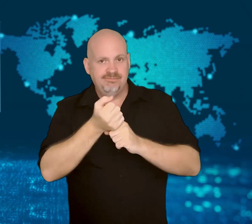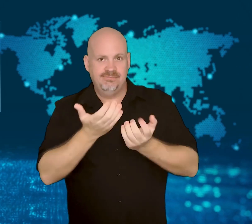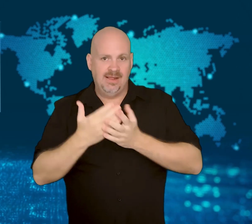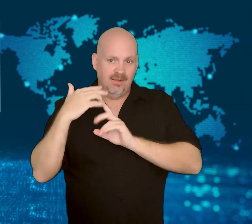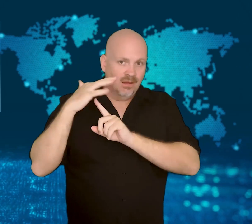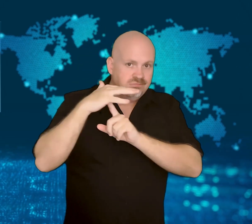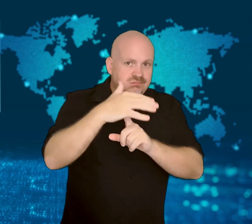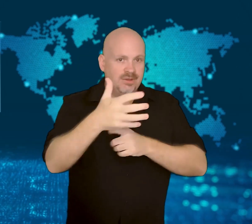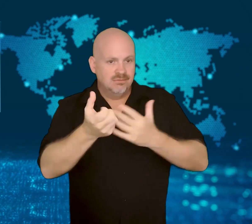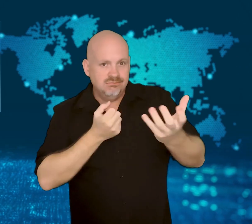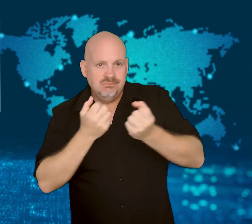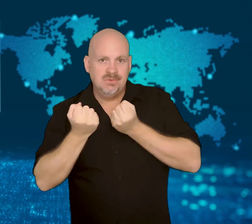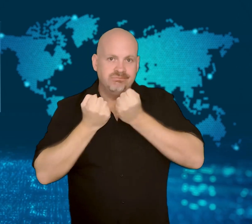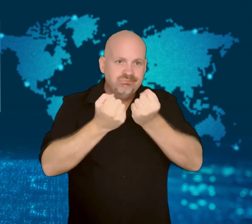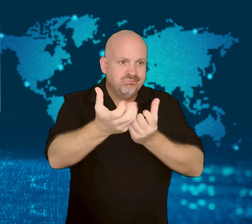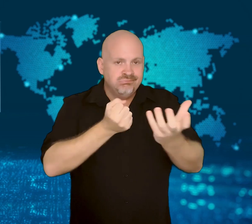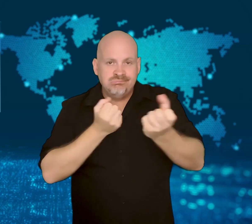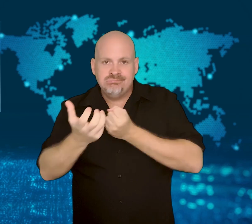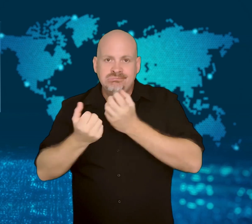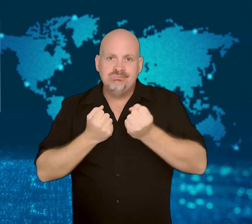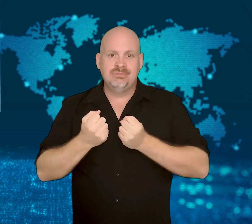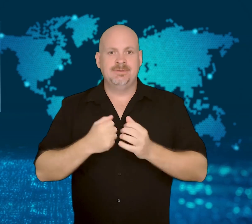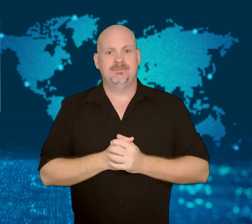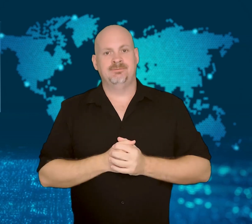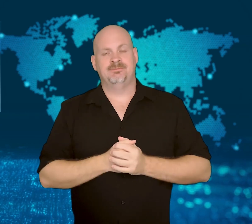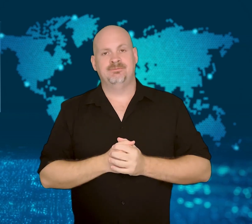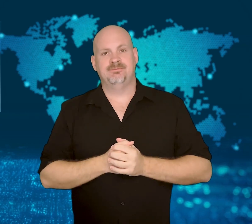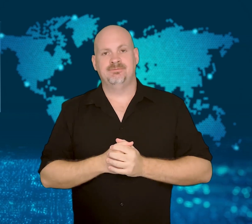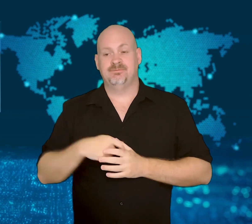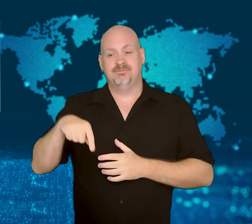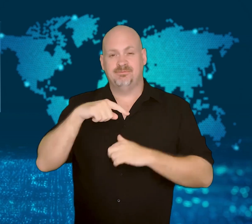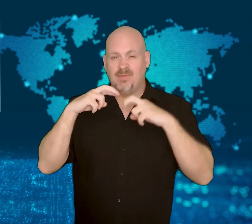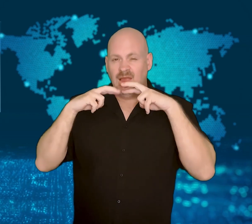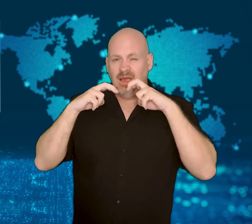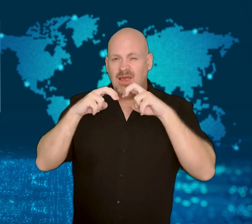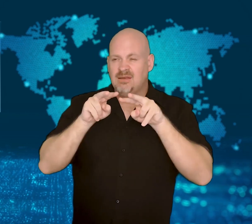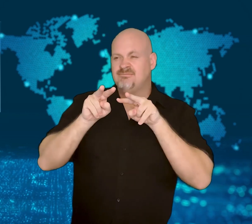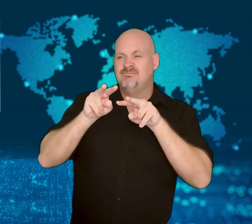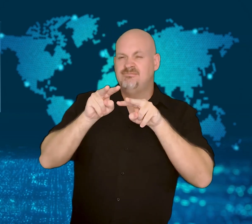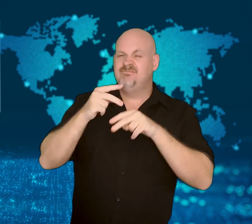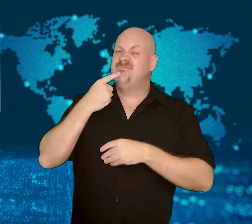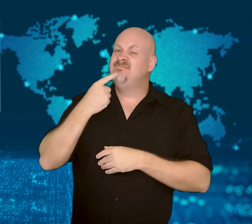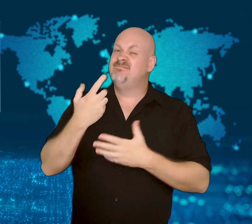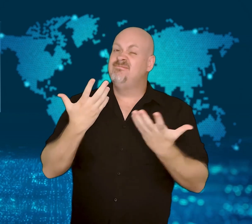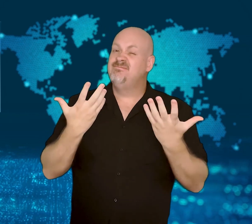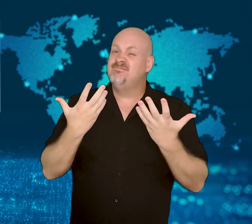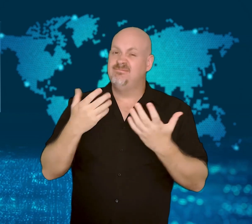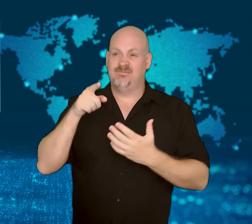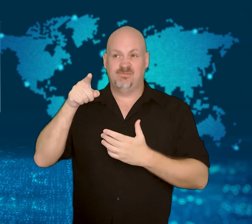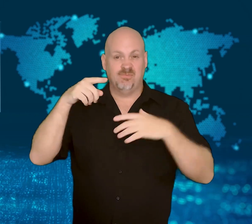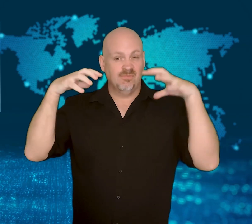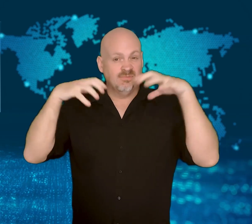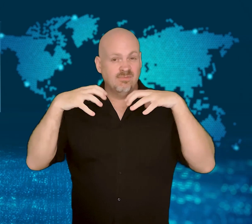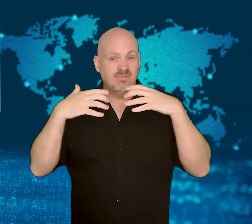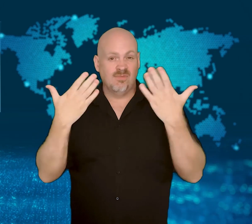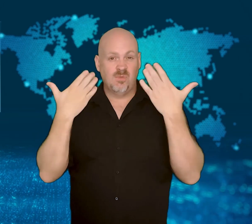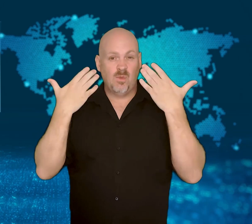Experts blame climate change for the erratic weather, saying that there have been